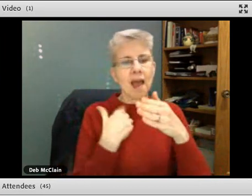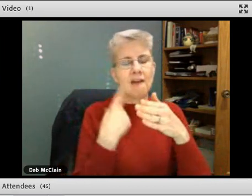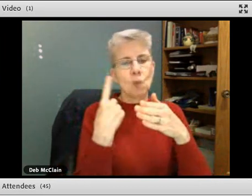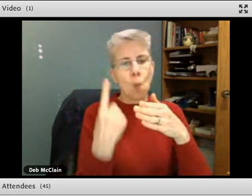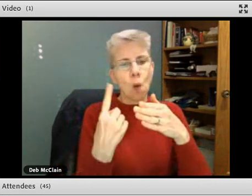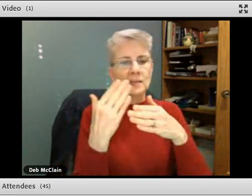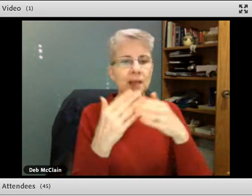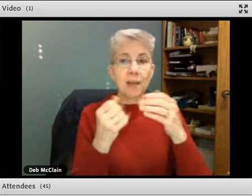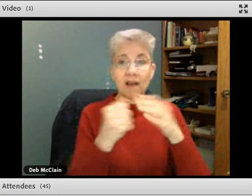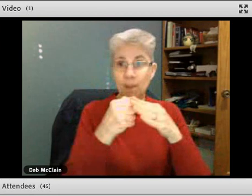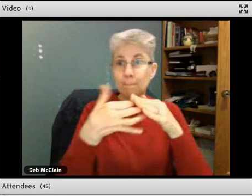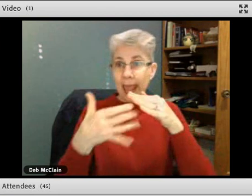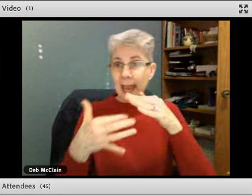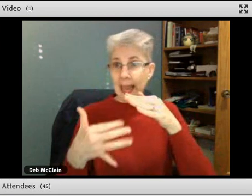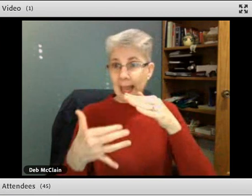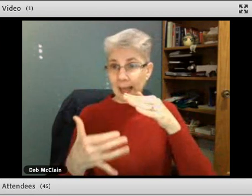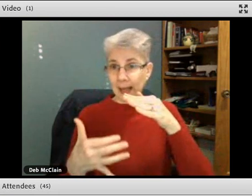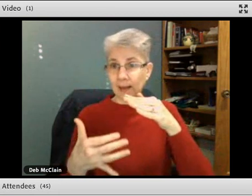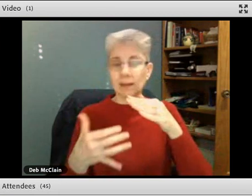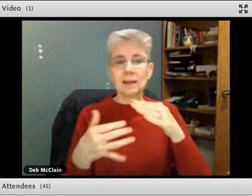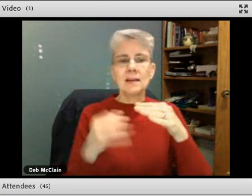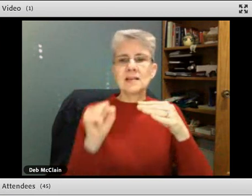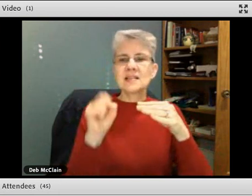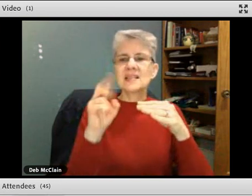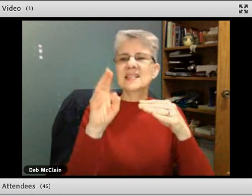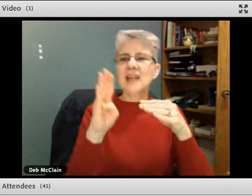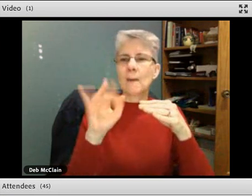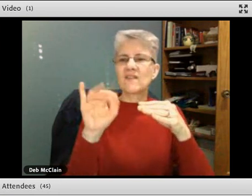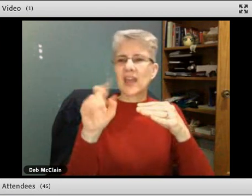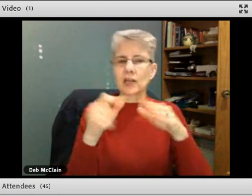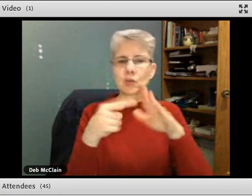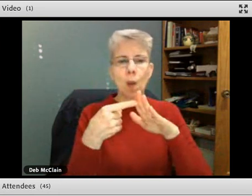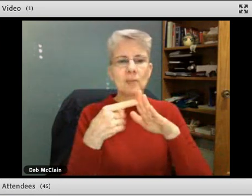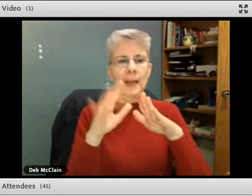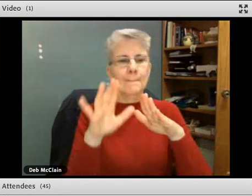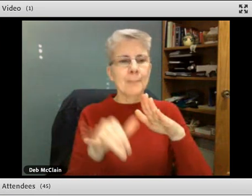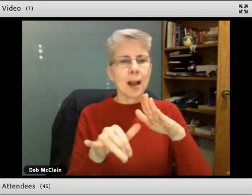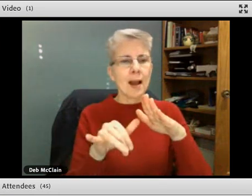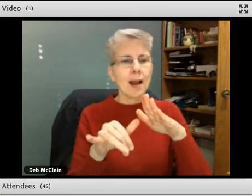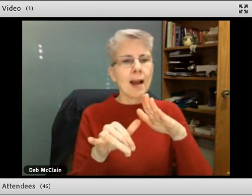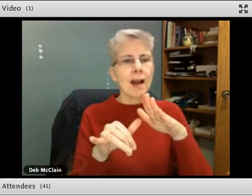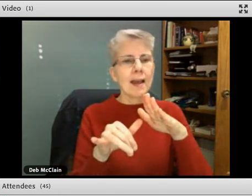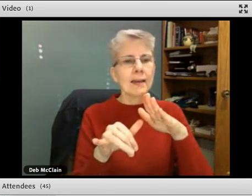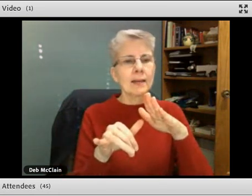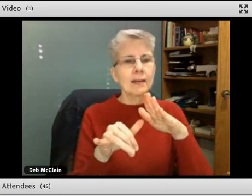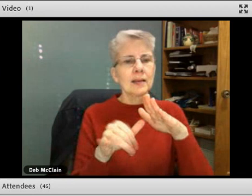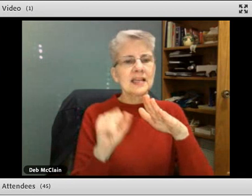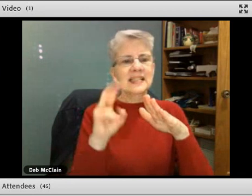The subfields are represented by these subfield codes.